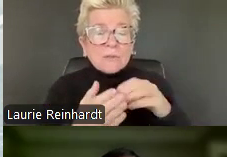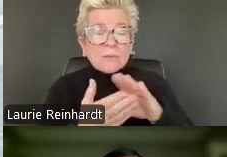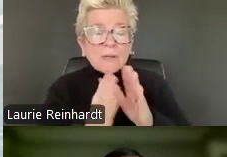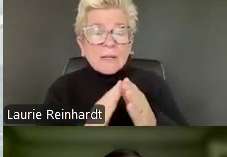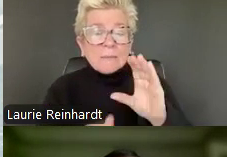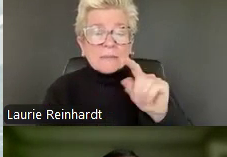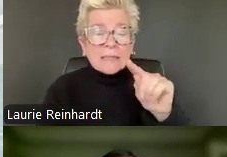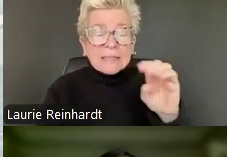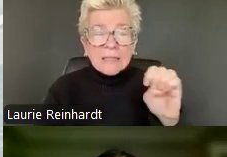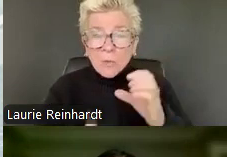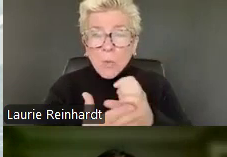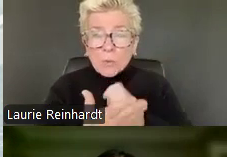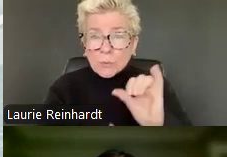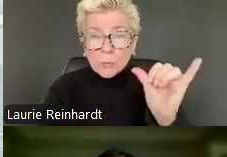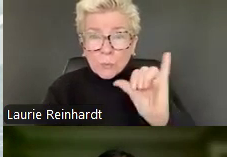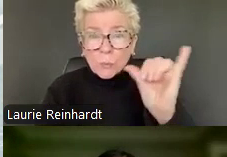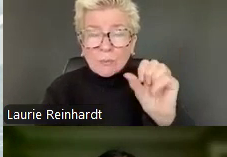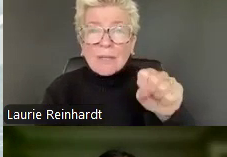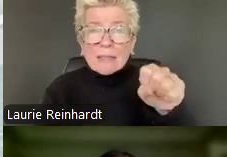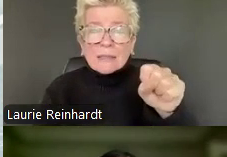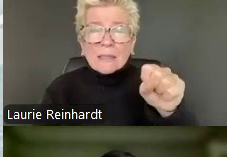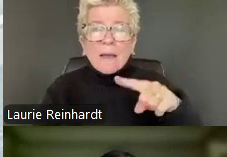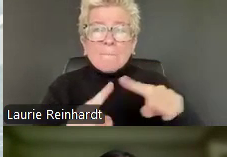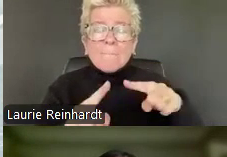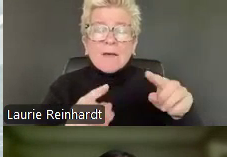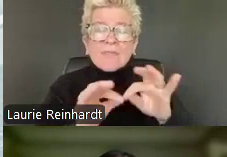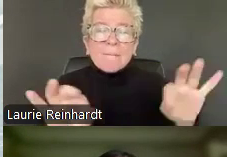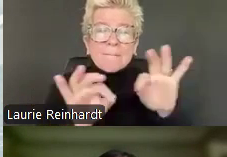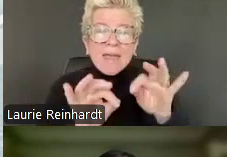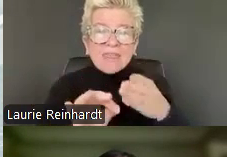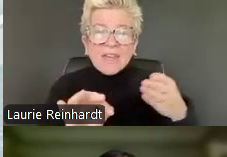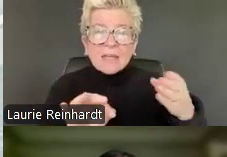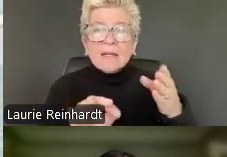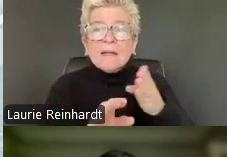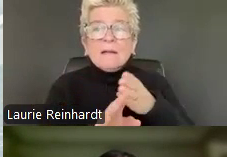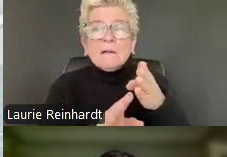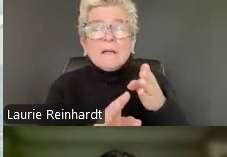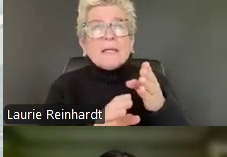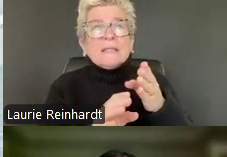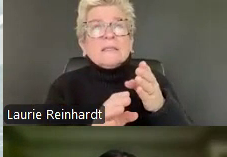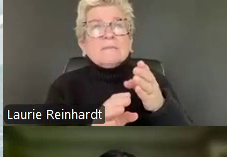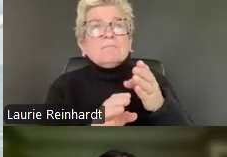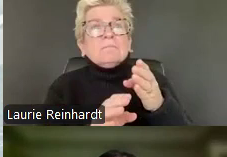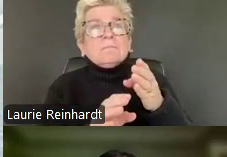as well, but the main thing is making sure that the course that the student is taking